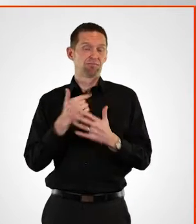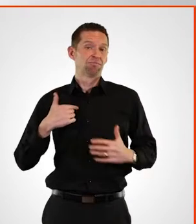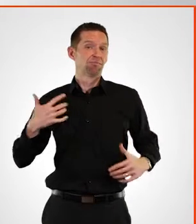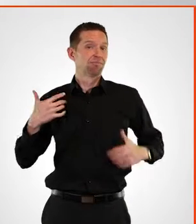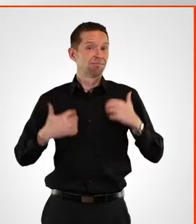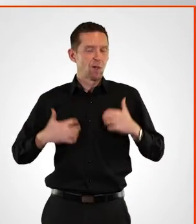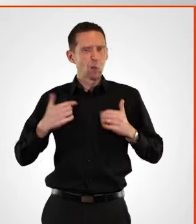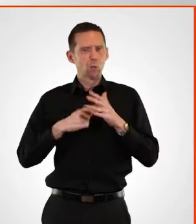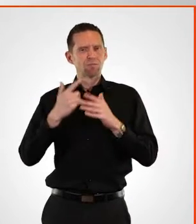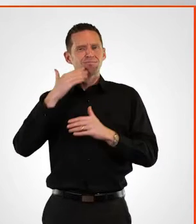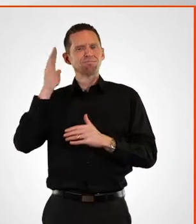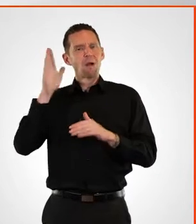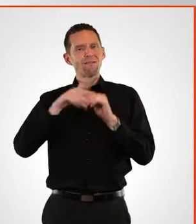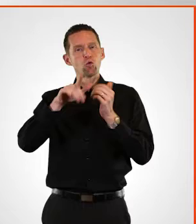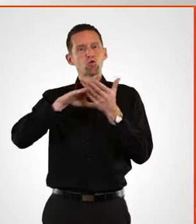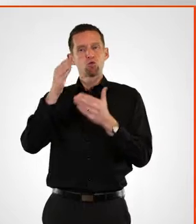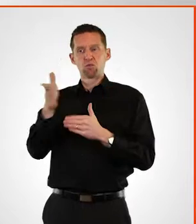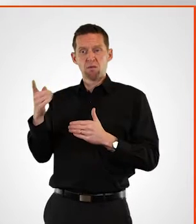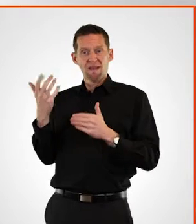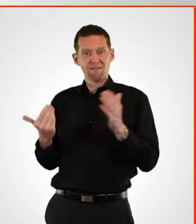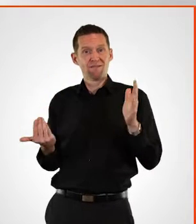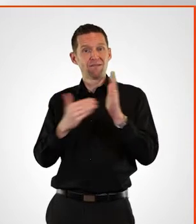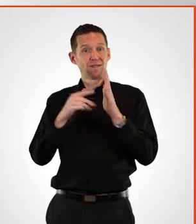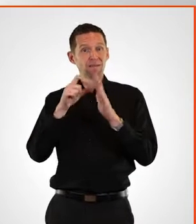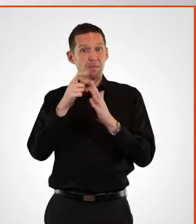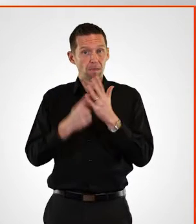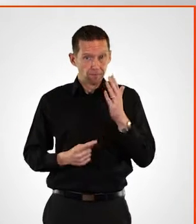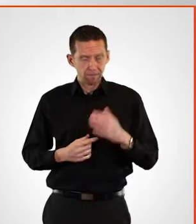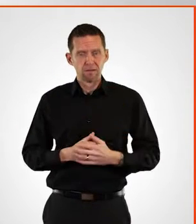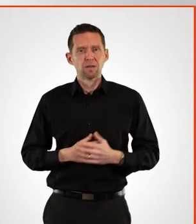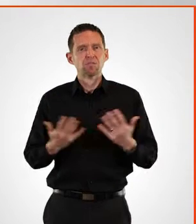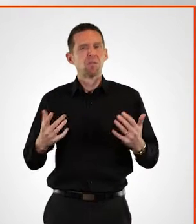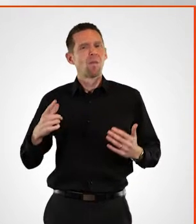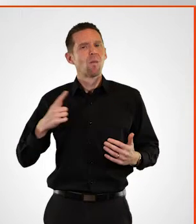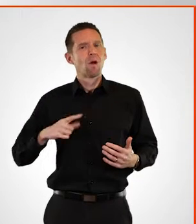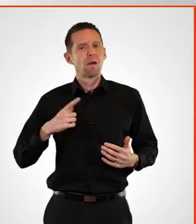and I'm really excited to talk to you about students with additional disabilities